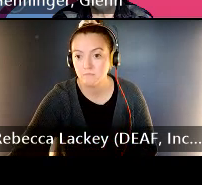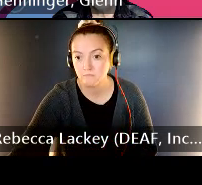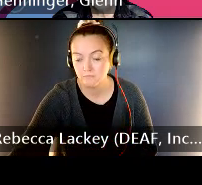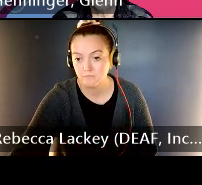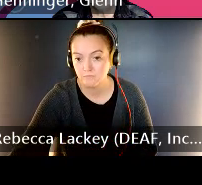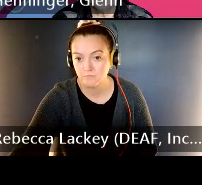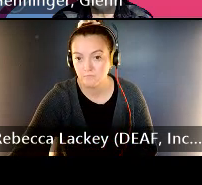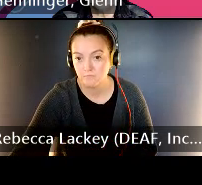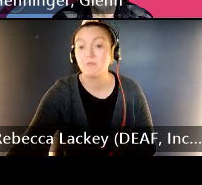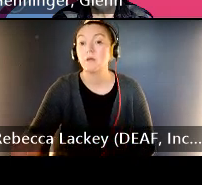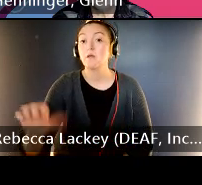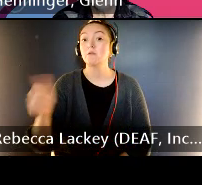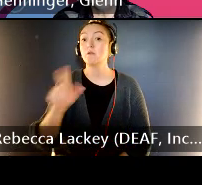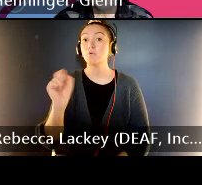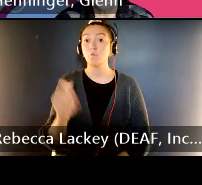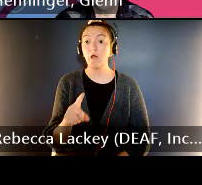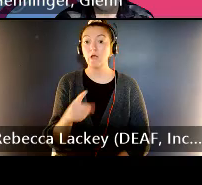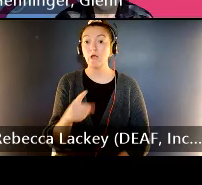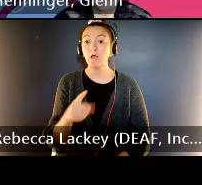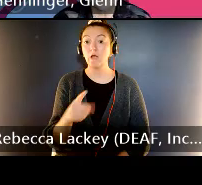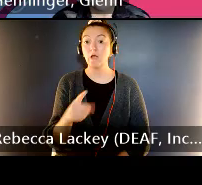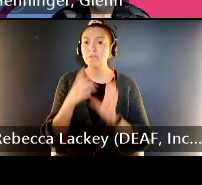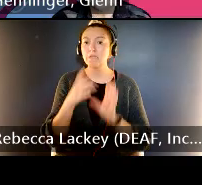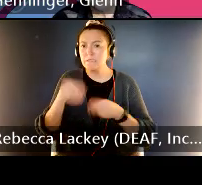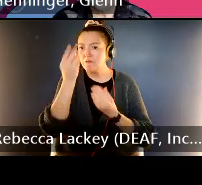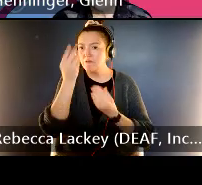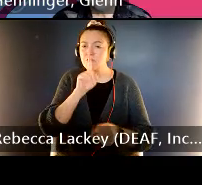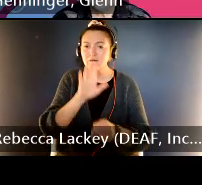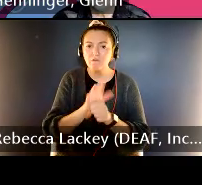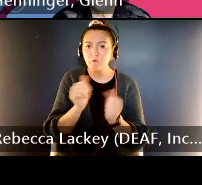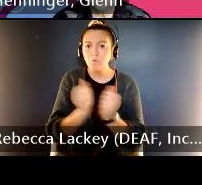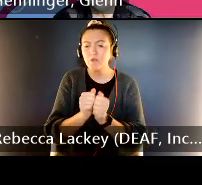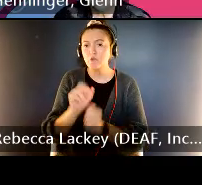There's another question that says, was this information confirmed with our resident officer for statistics?